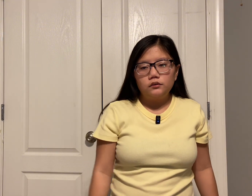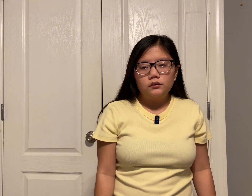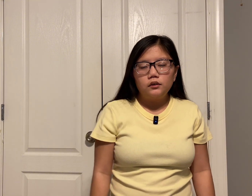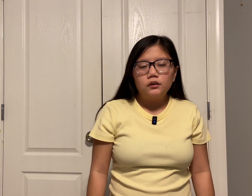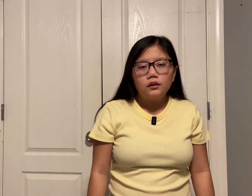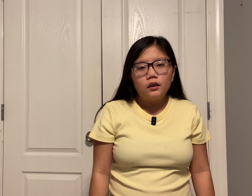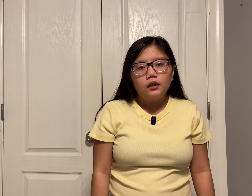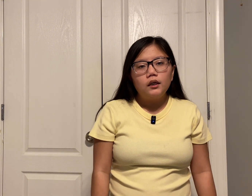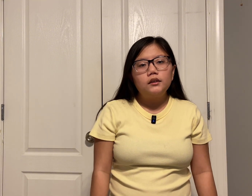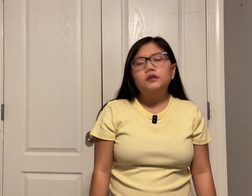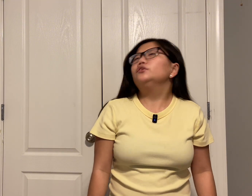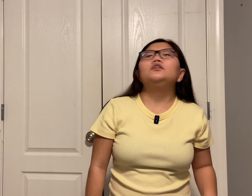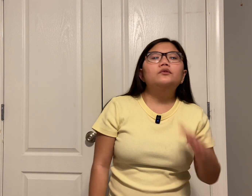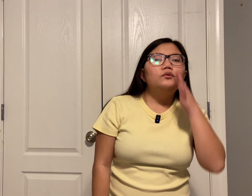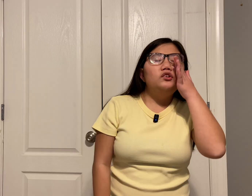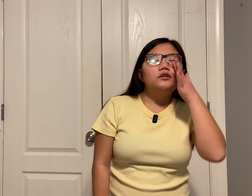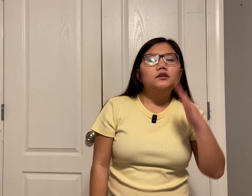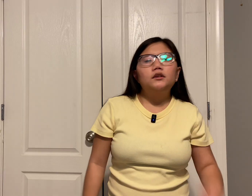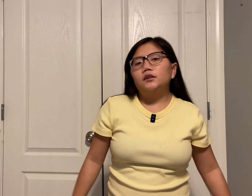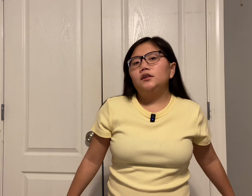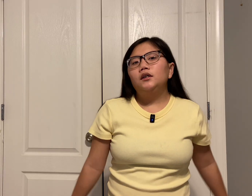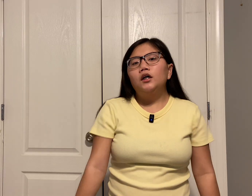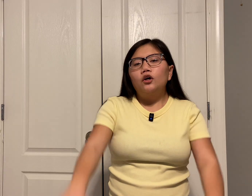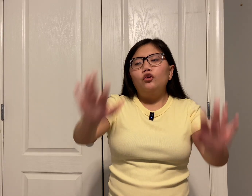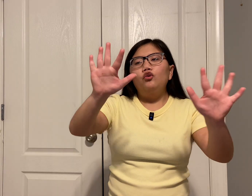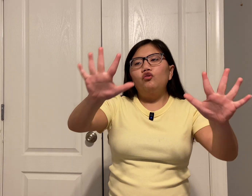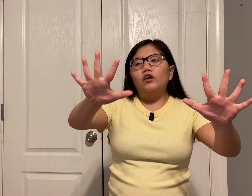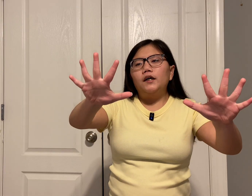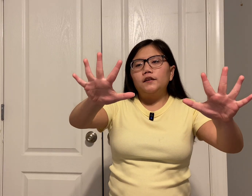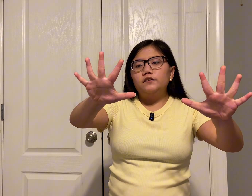And then you're gonna do Jesus again, two fives.